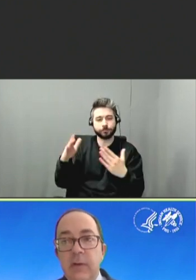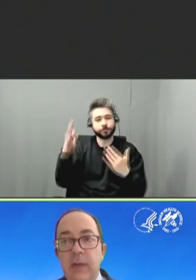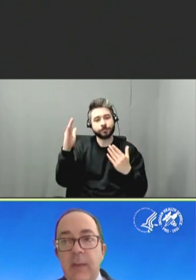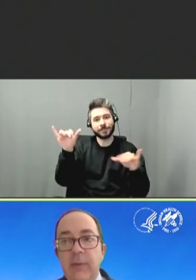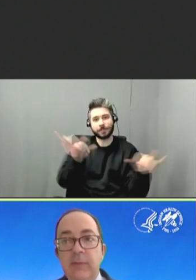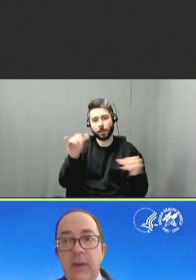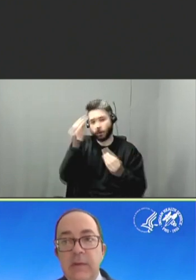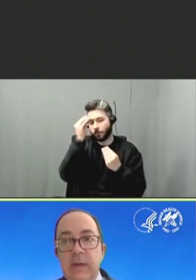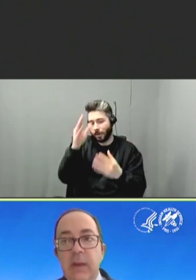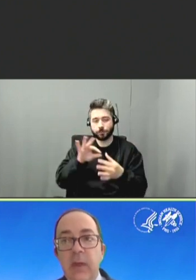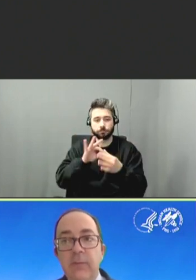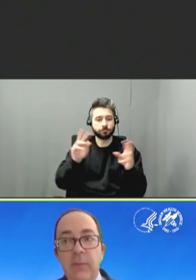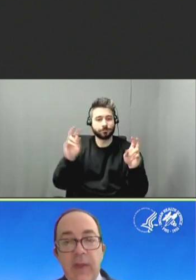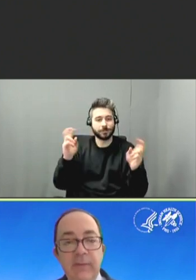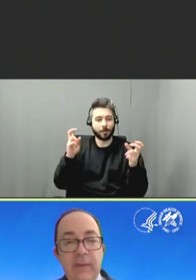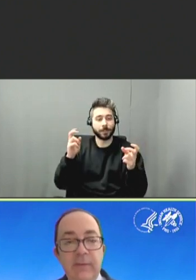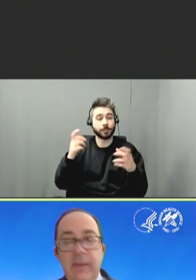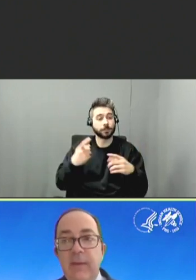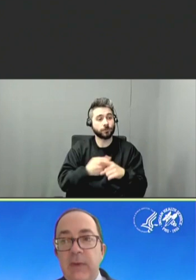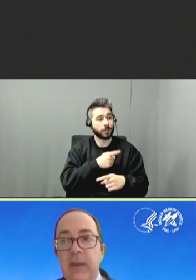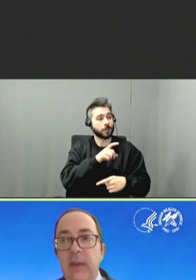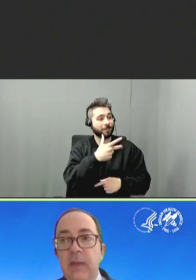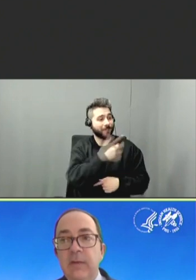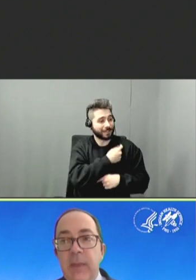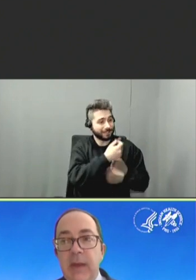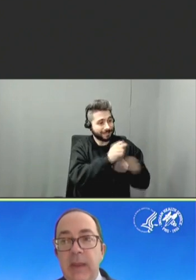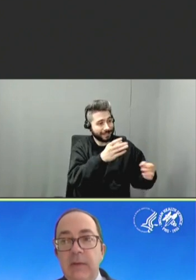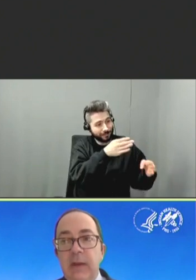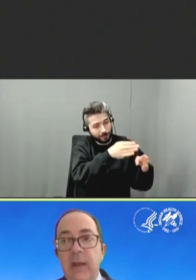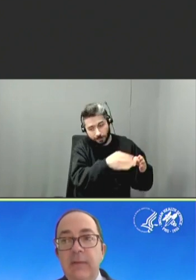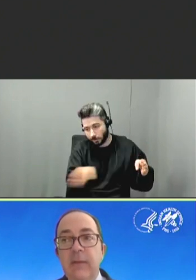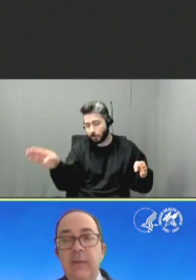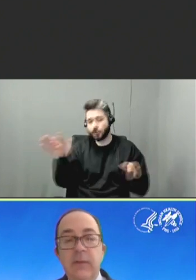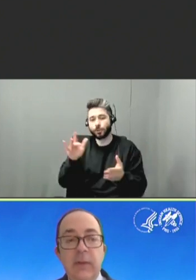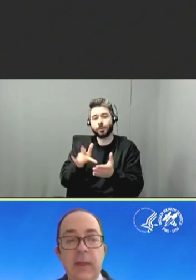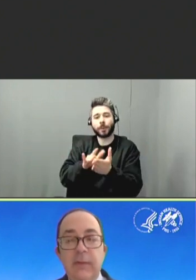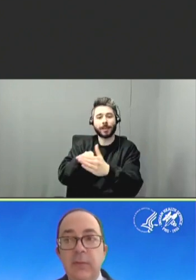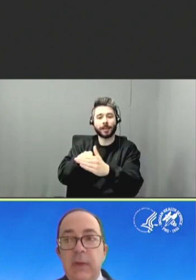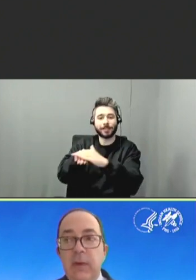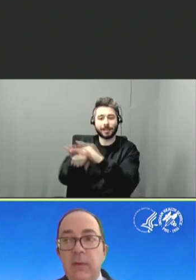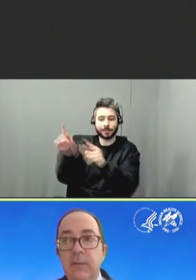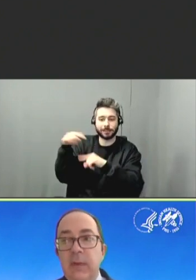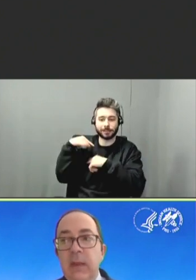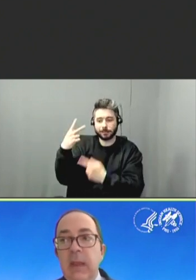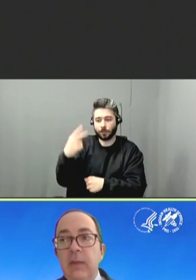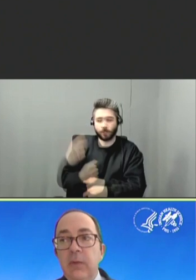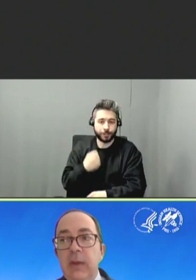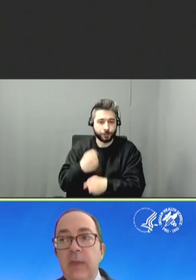on topics ranging from vaccine safety to medication access over the last three years, including